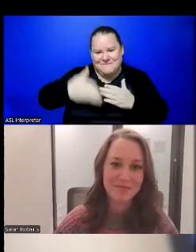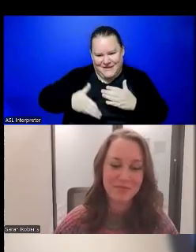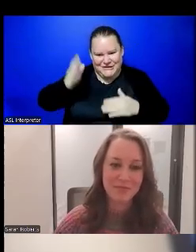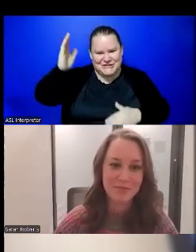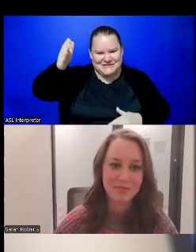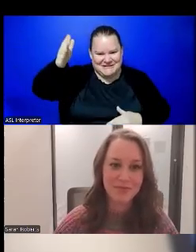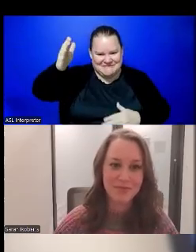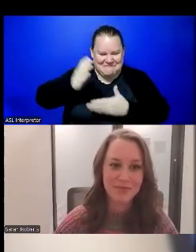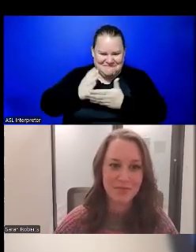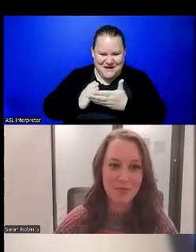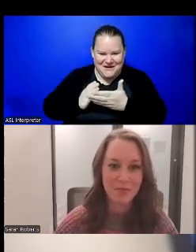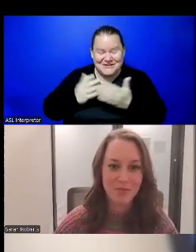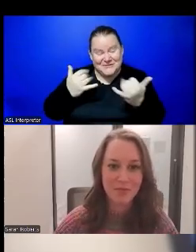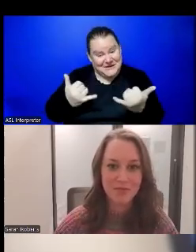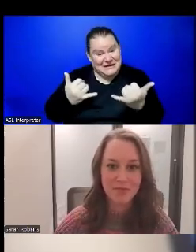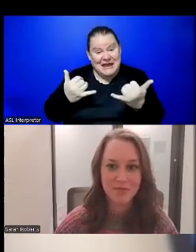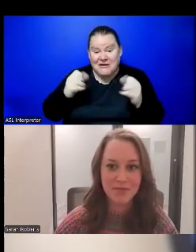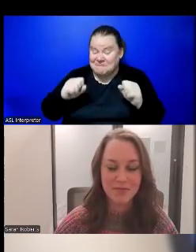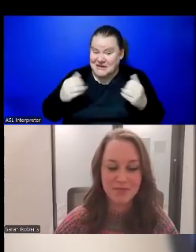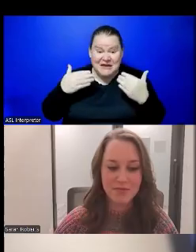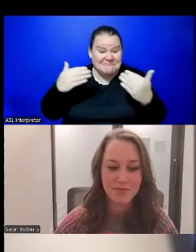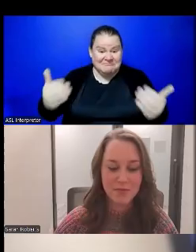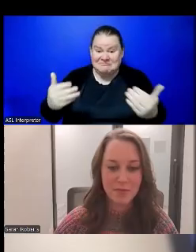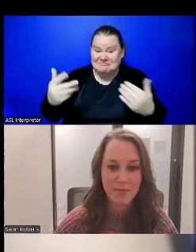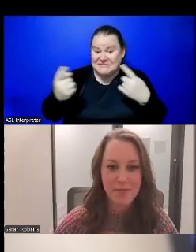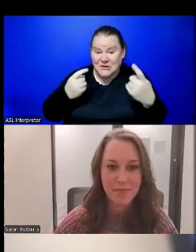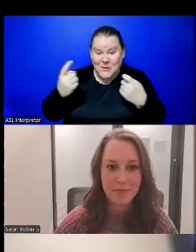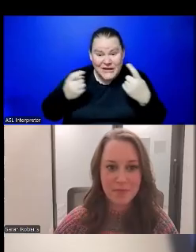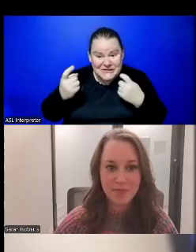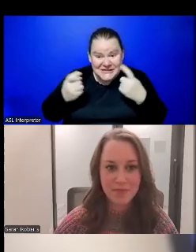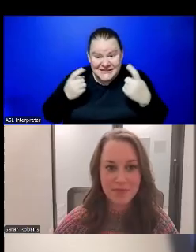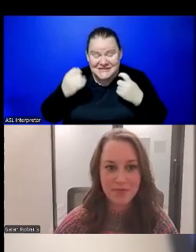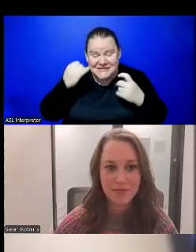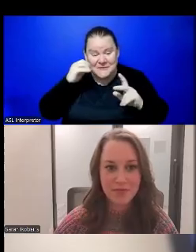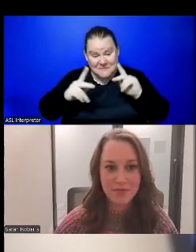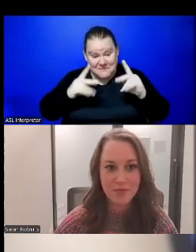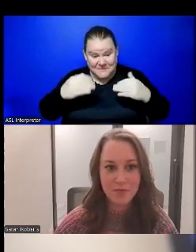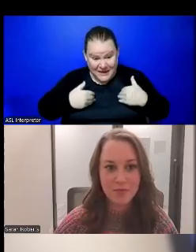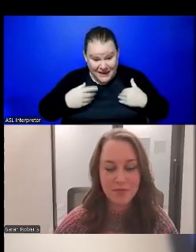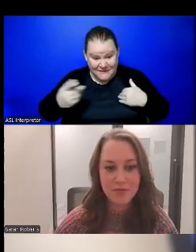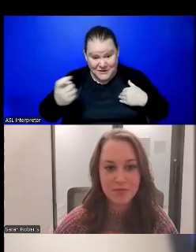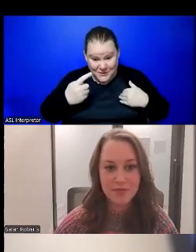this point I'd say, Yeah, I would welcome some questions. If people have a question, please put it in the chat.